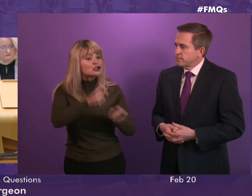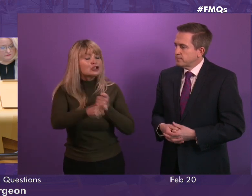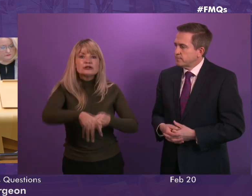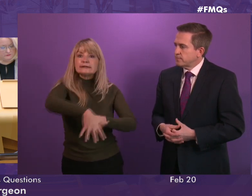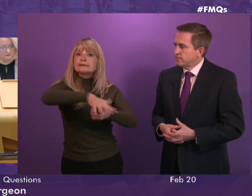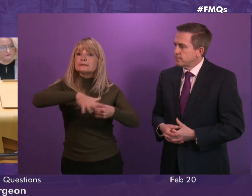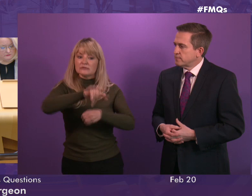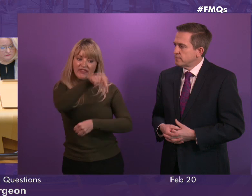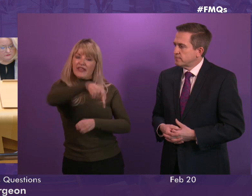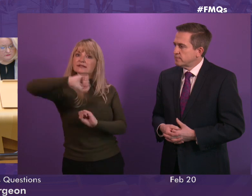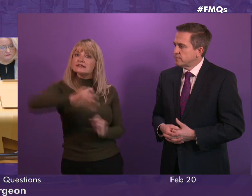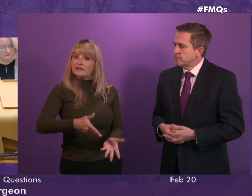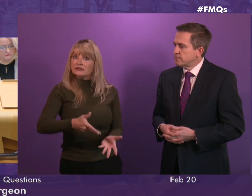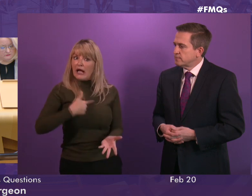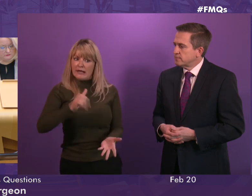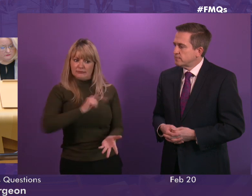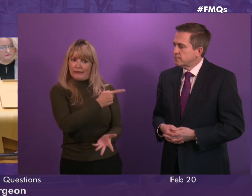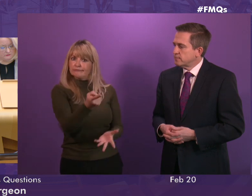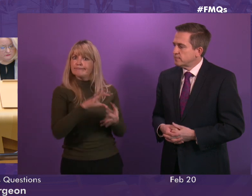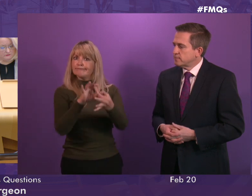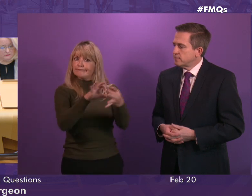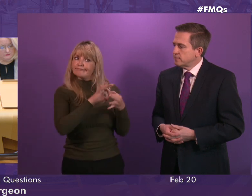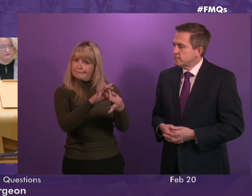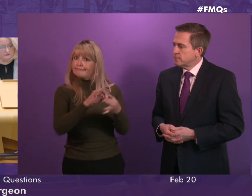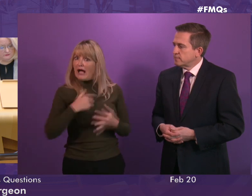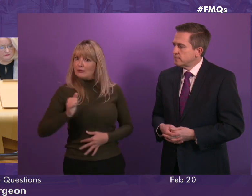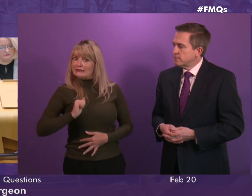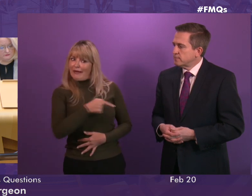to the services that they receive at their practice, and I expect that to be the case